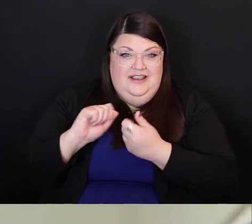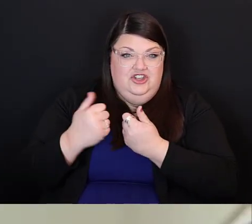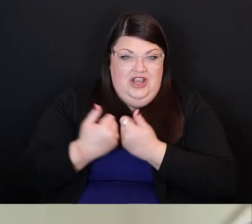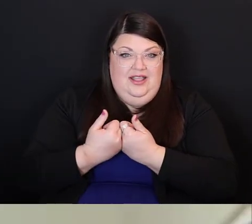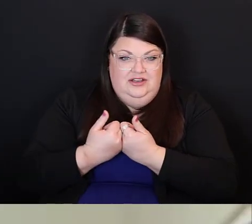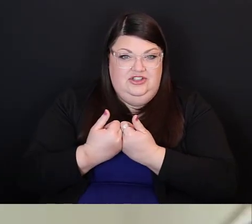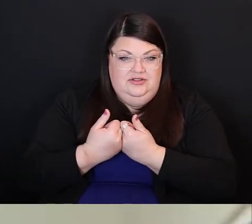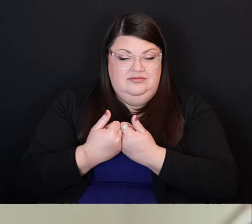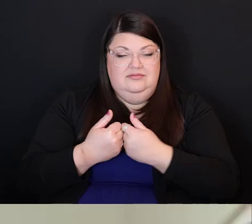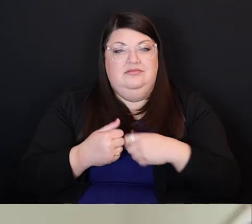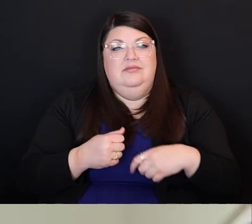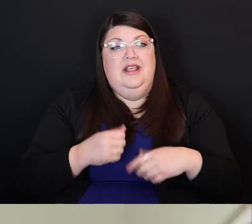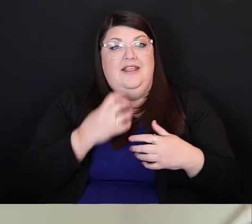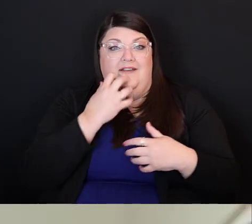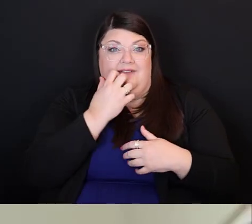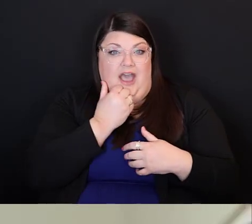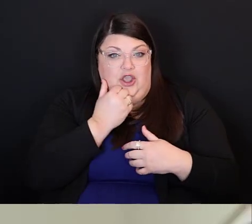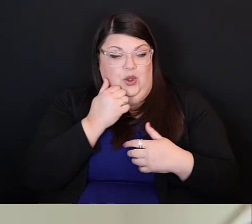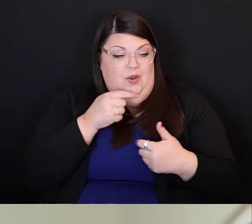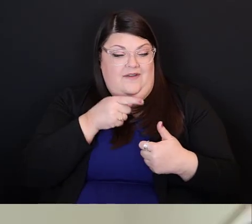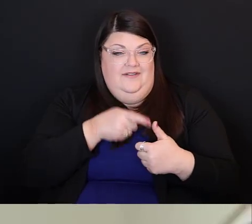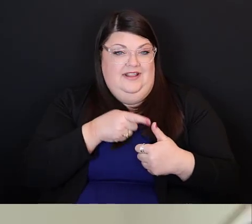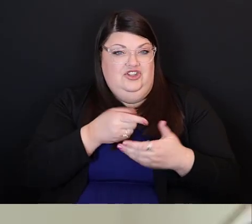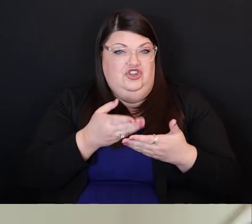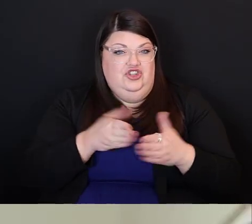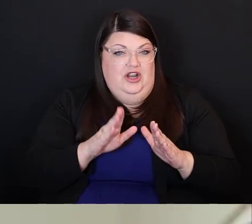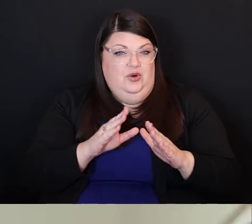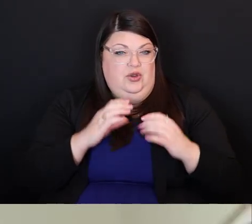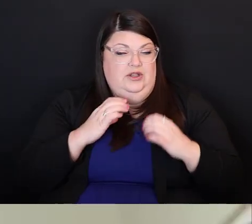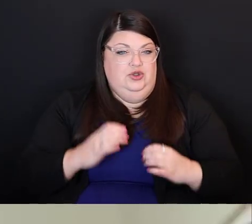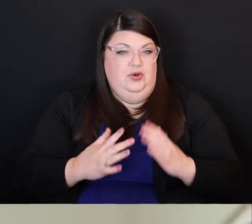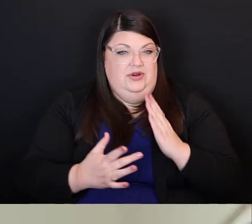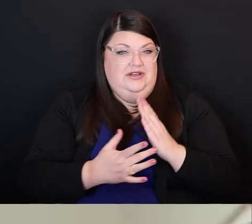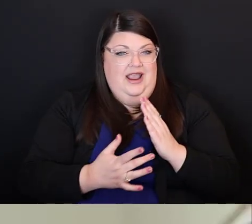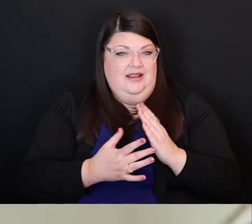The value of this general consumer tech is not just that it might be useful,